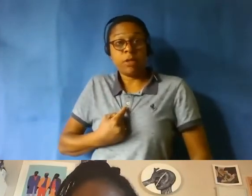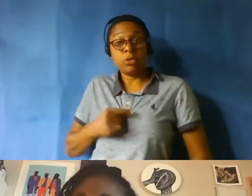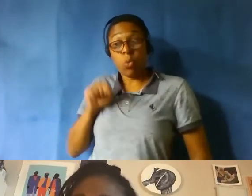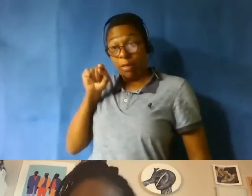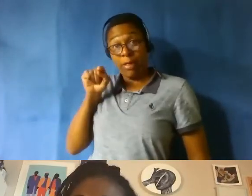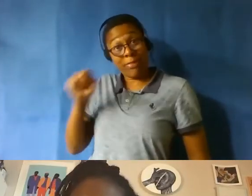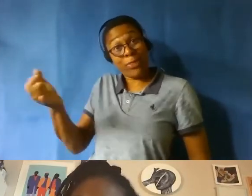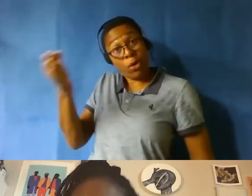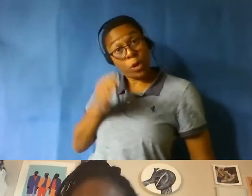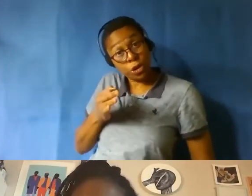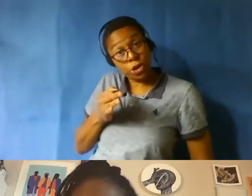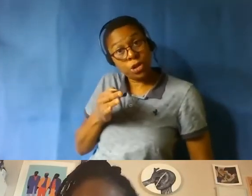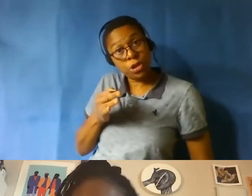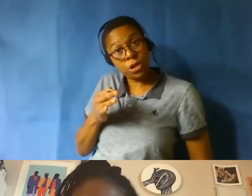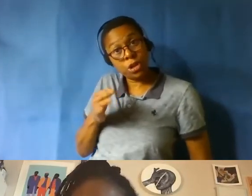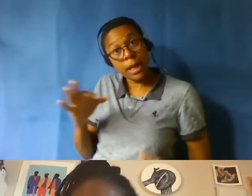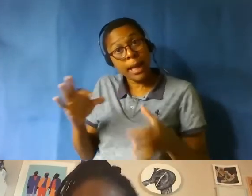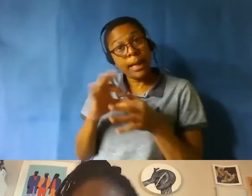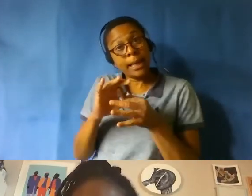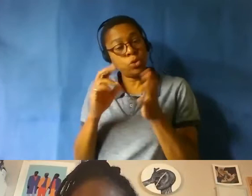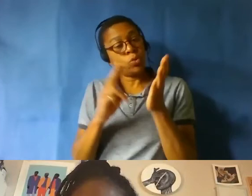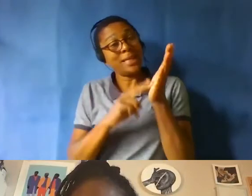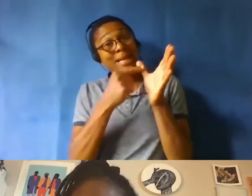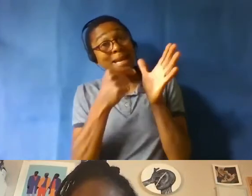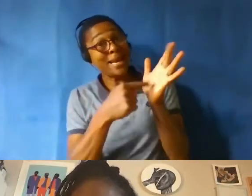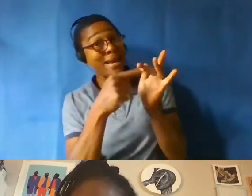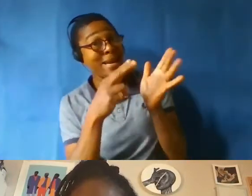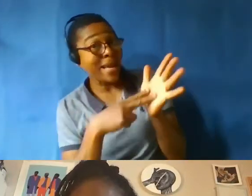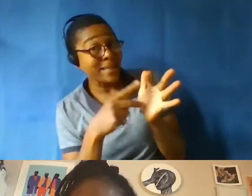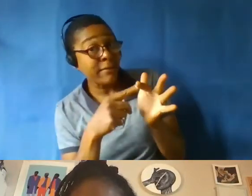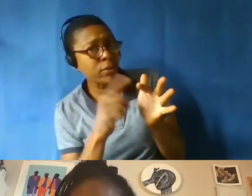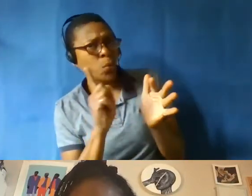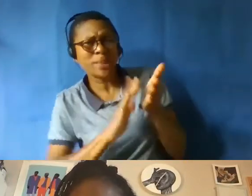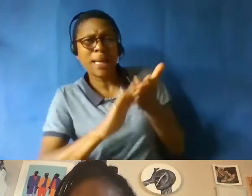that there are certainly a lot of people out there who would and address that far